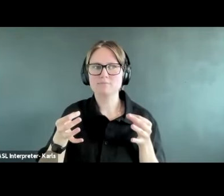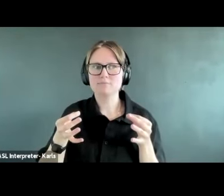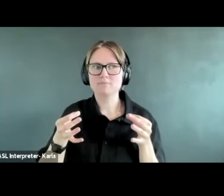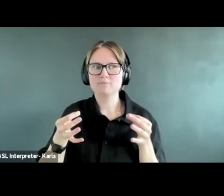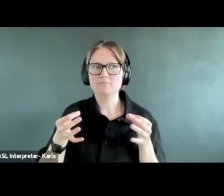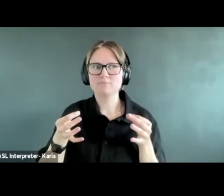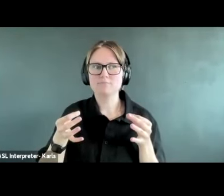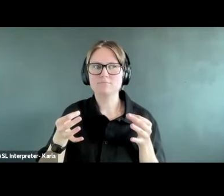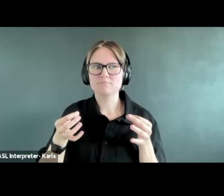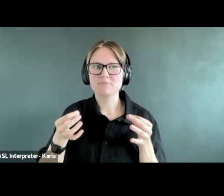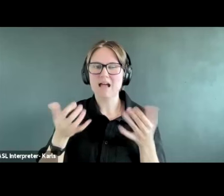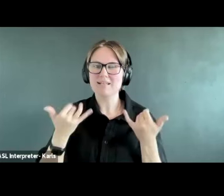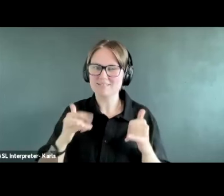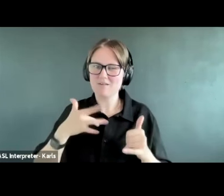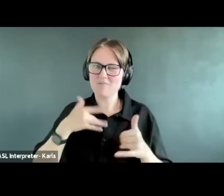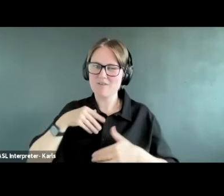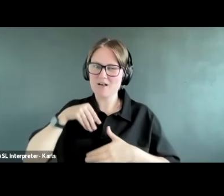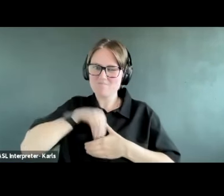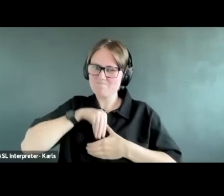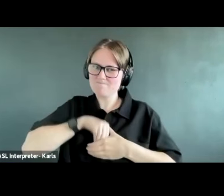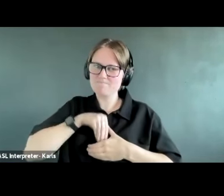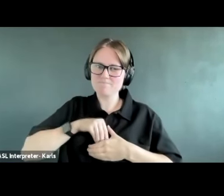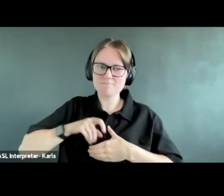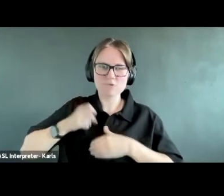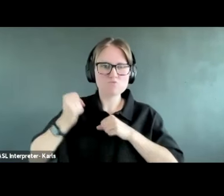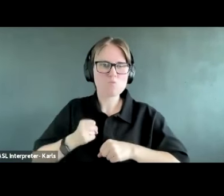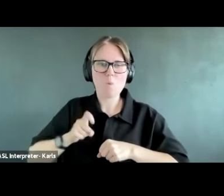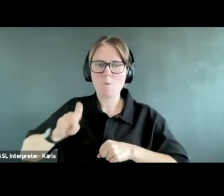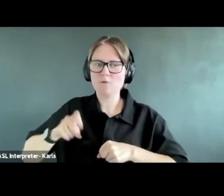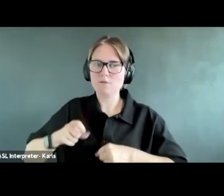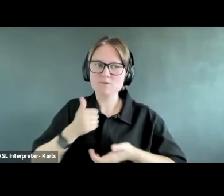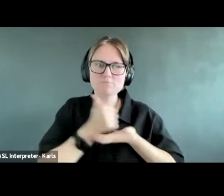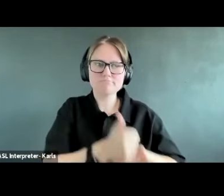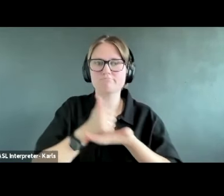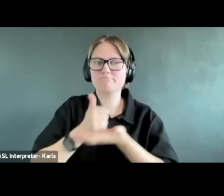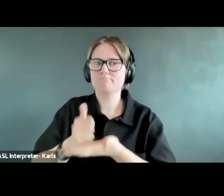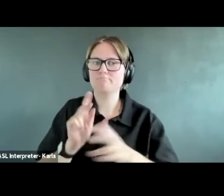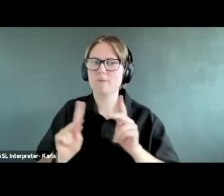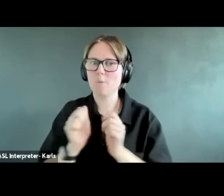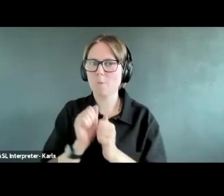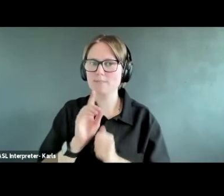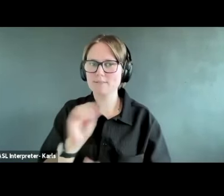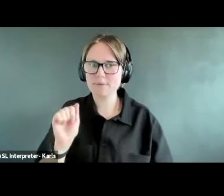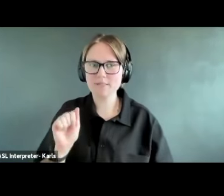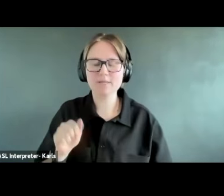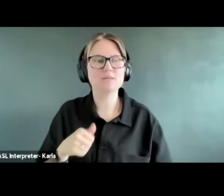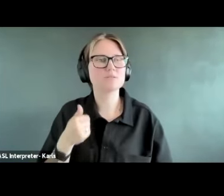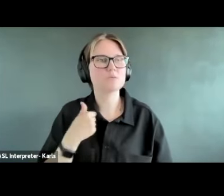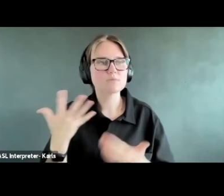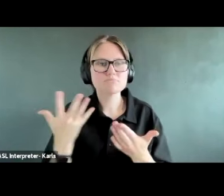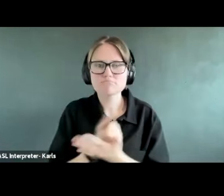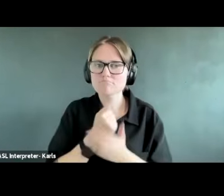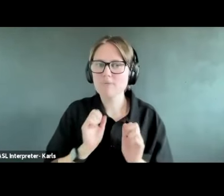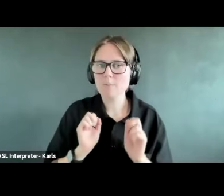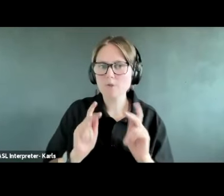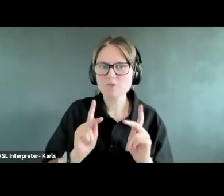need to help people with disabilities and so the opportunity to take virtual classes with the UC Extended